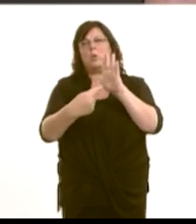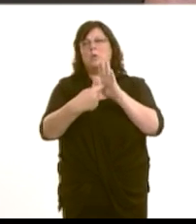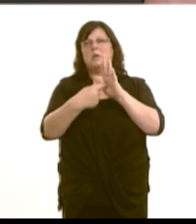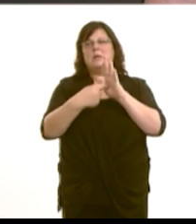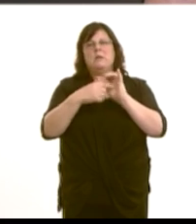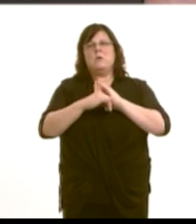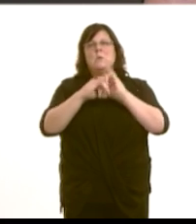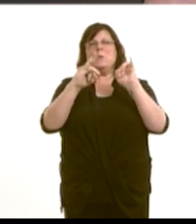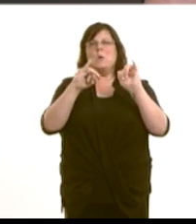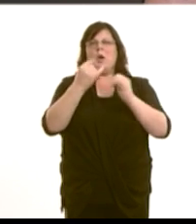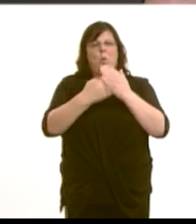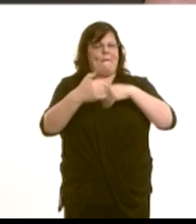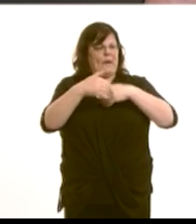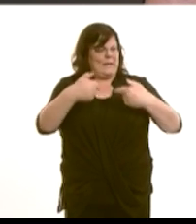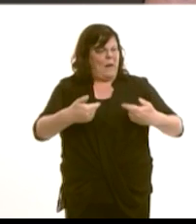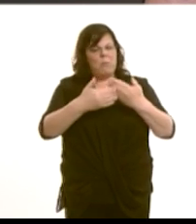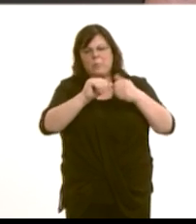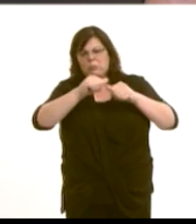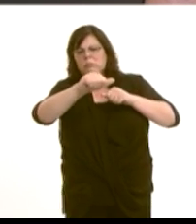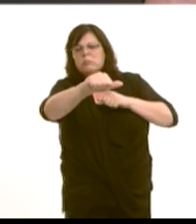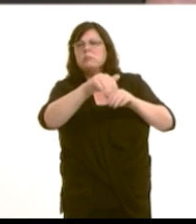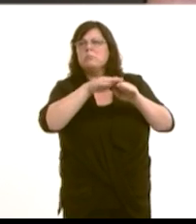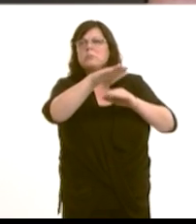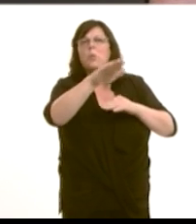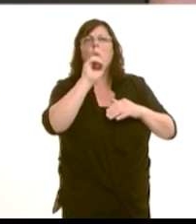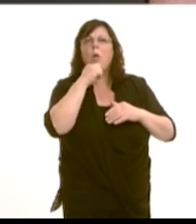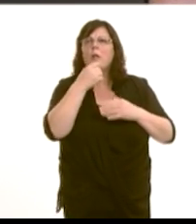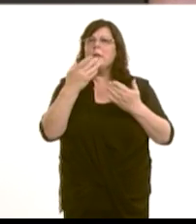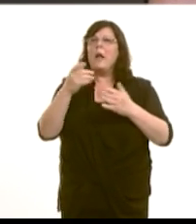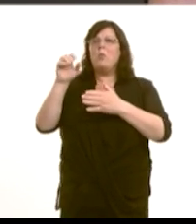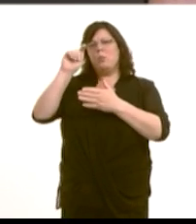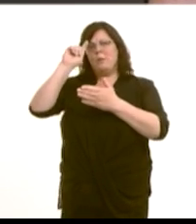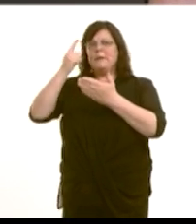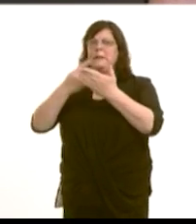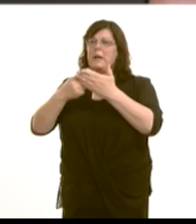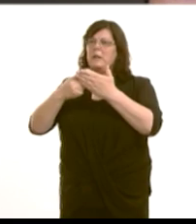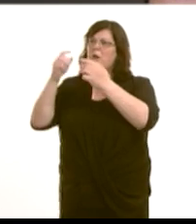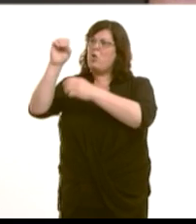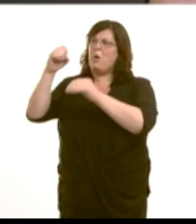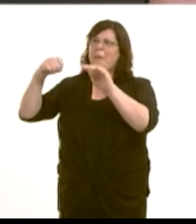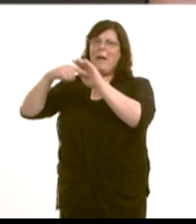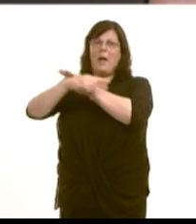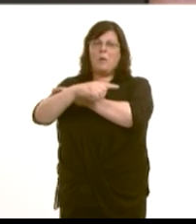for future generations. Following the referendum result, will the Welsh Government do all that it can to enshrine